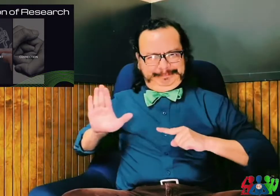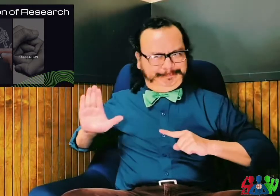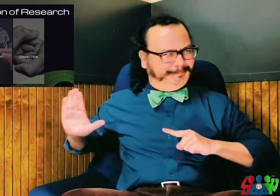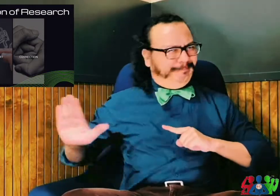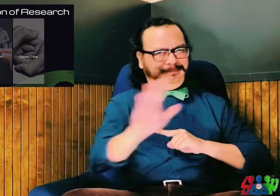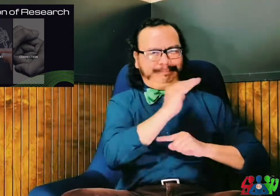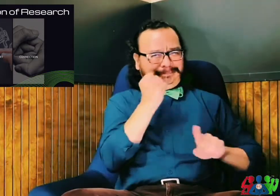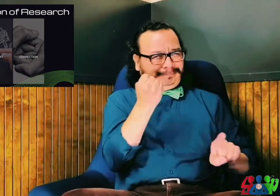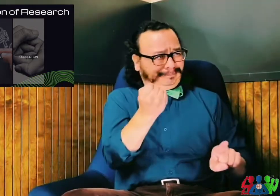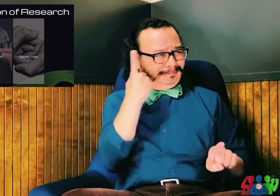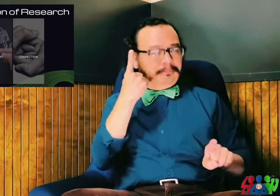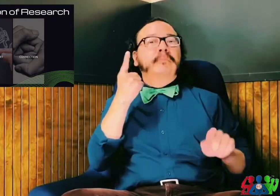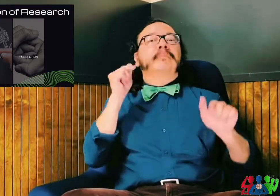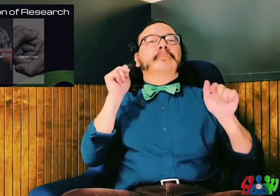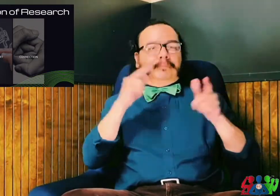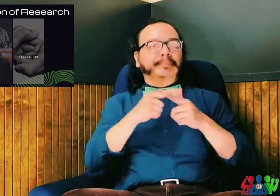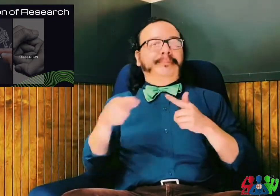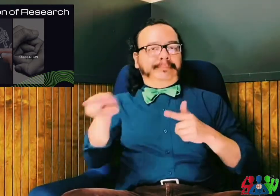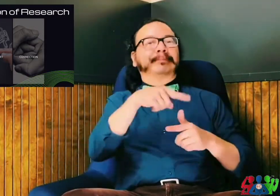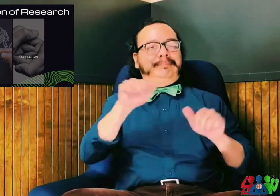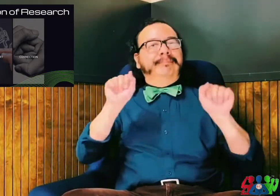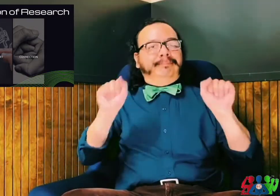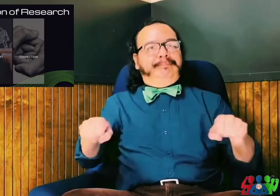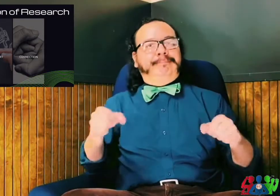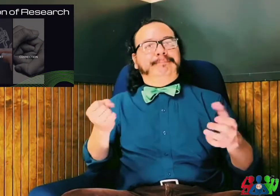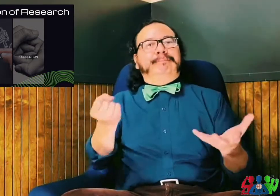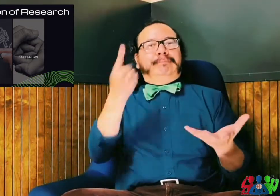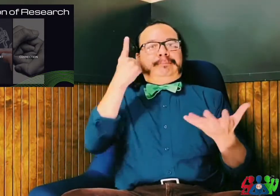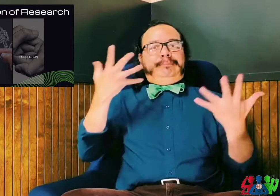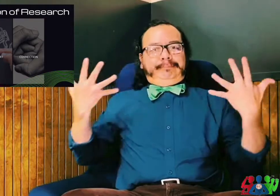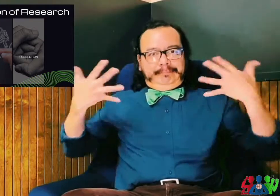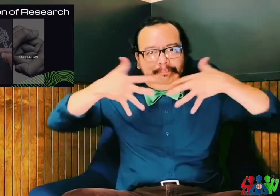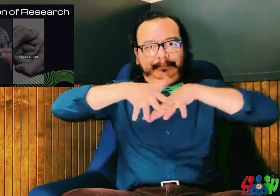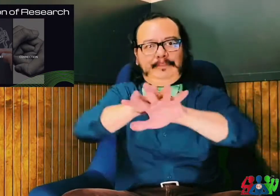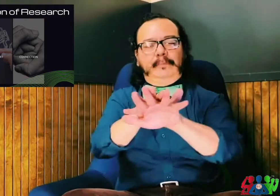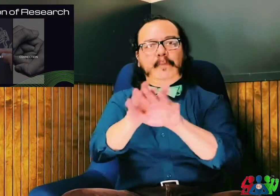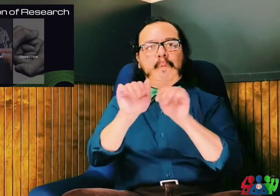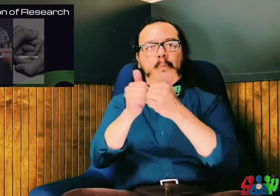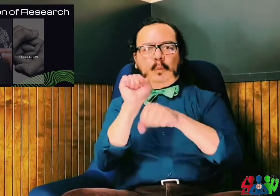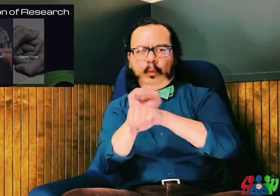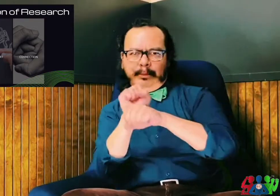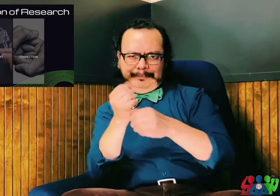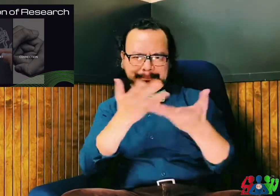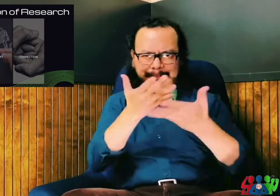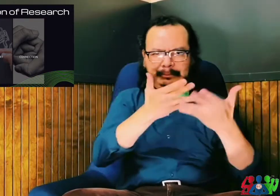to connect those ideas productively,